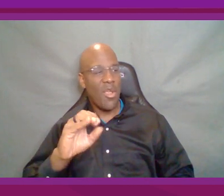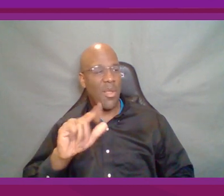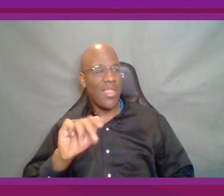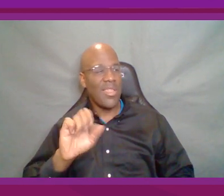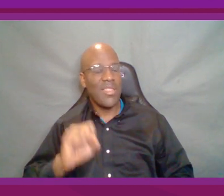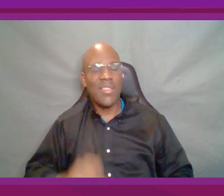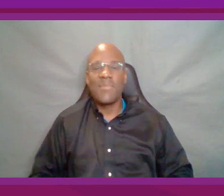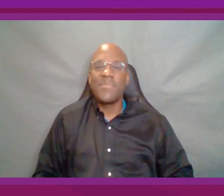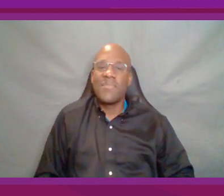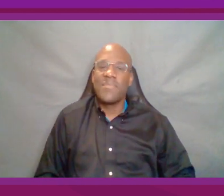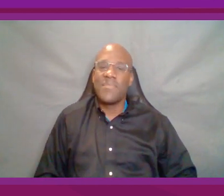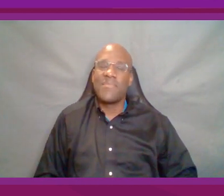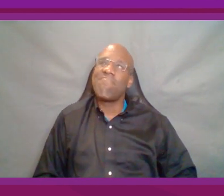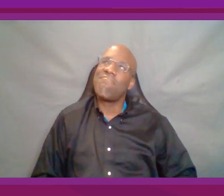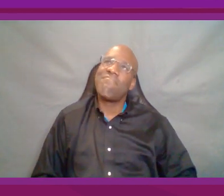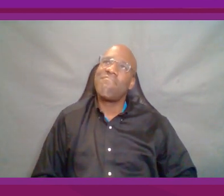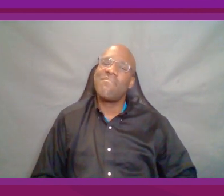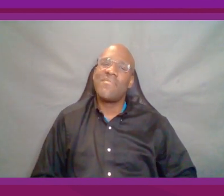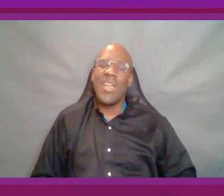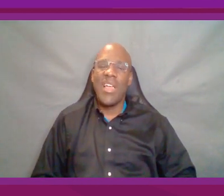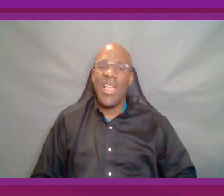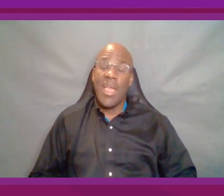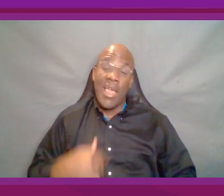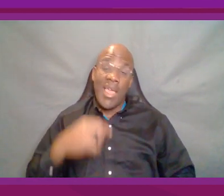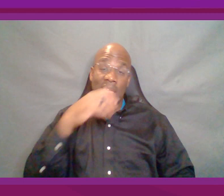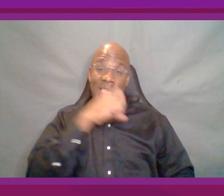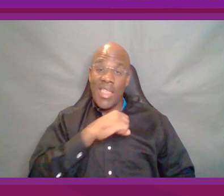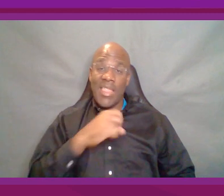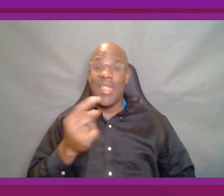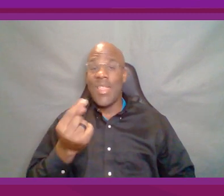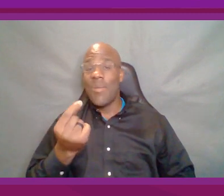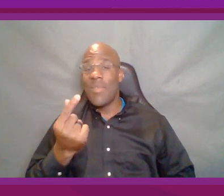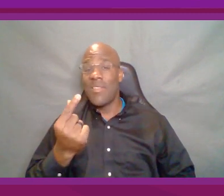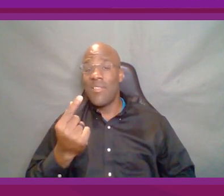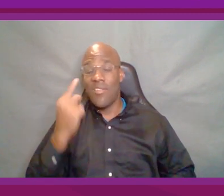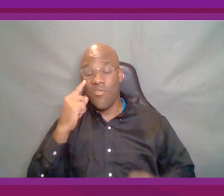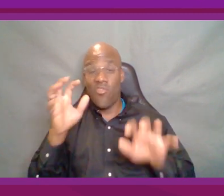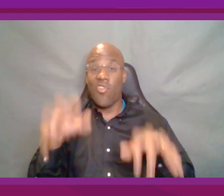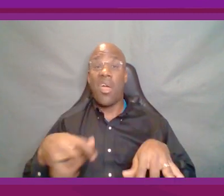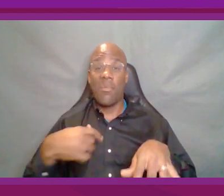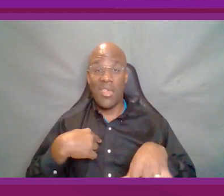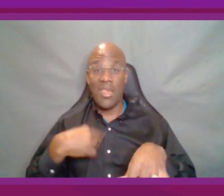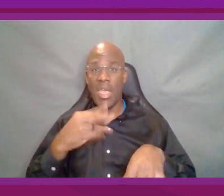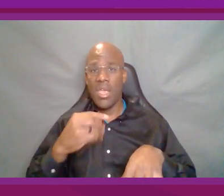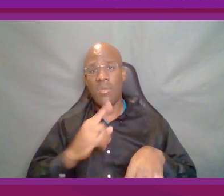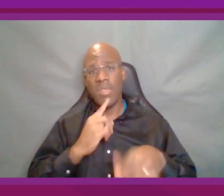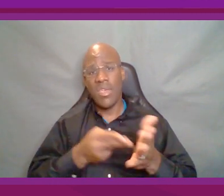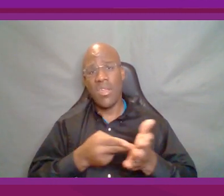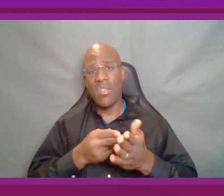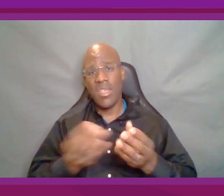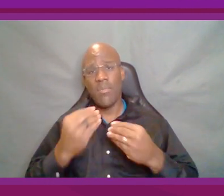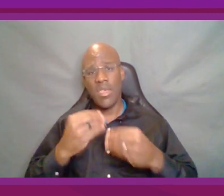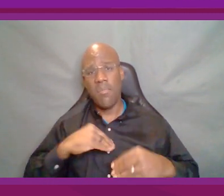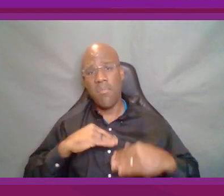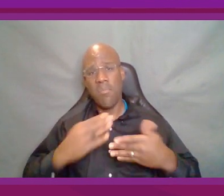that's kind of - kind of shocked me and quite frankly upset me is this hierarchy of disability